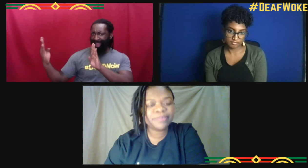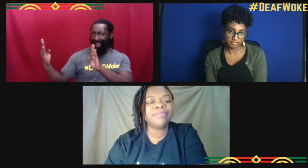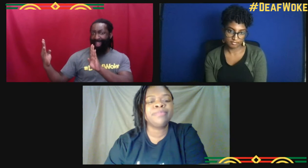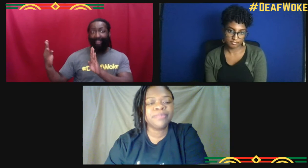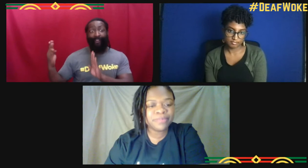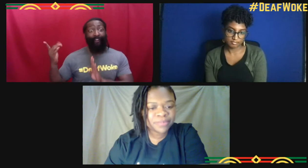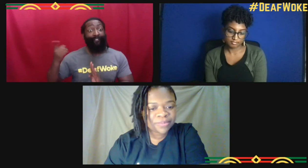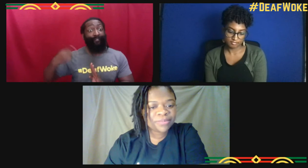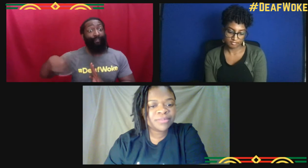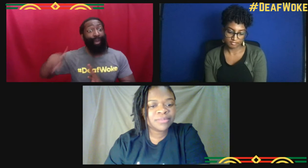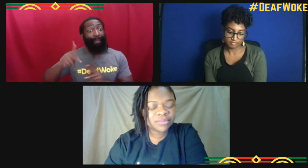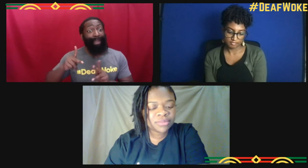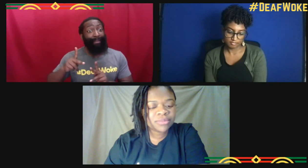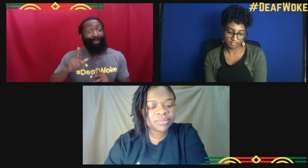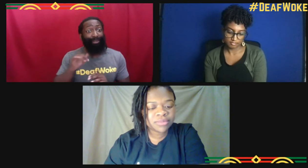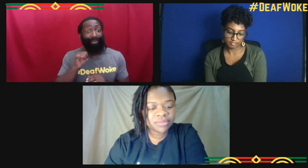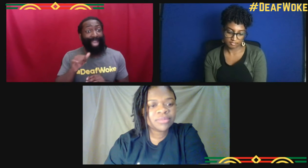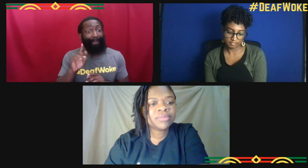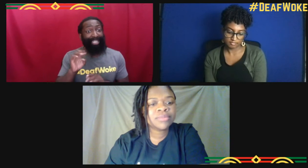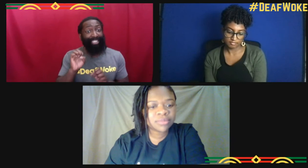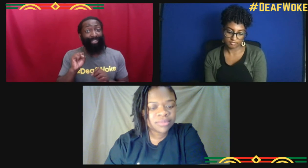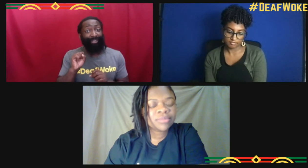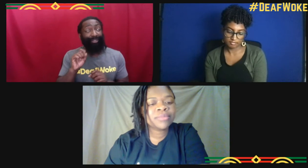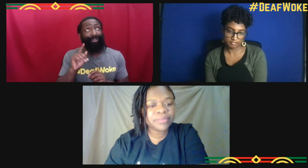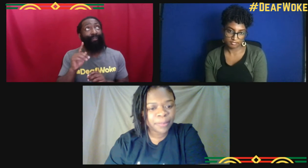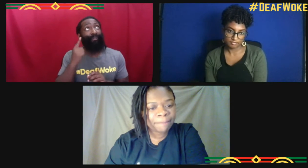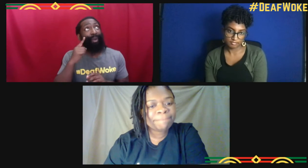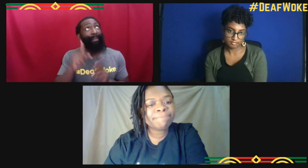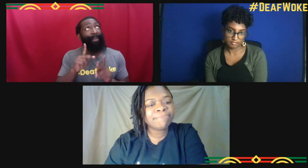give them a door to walk through and some people,